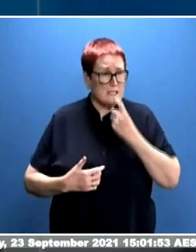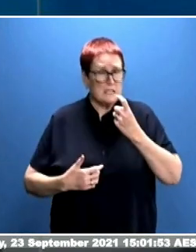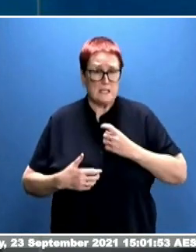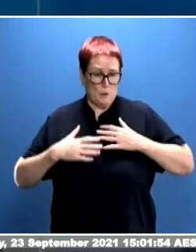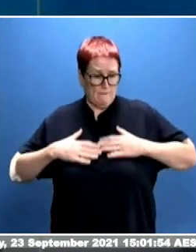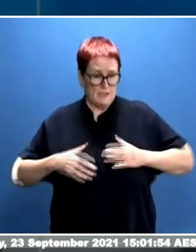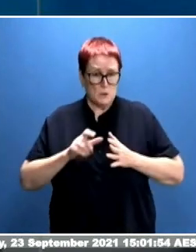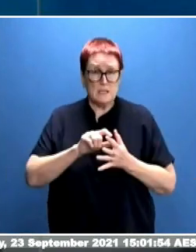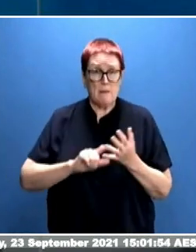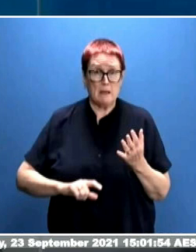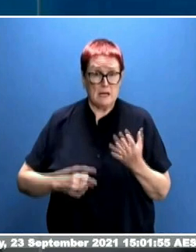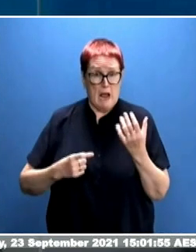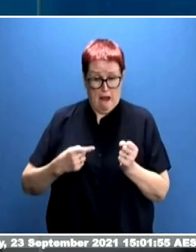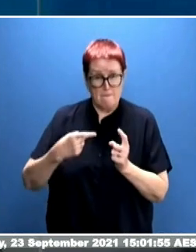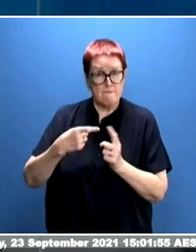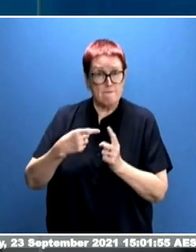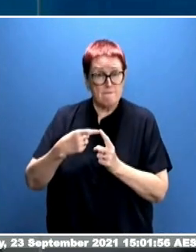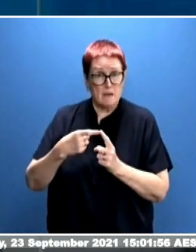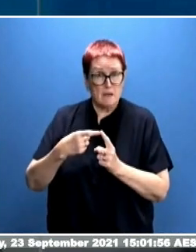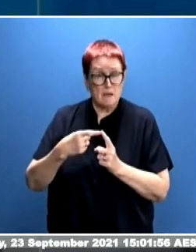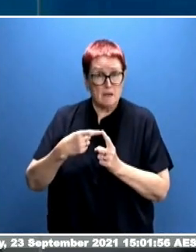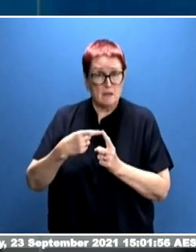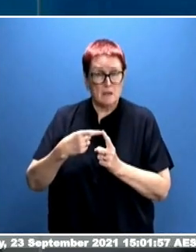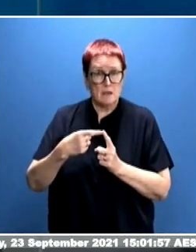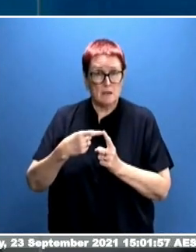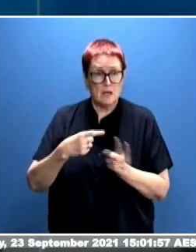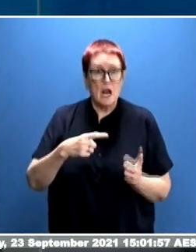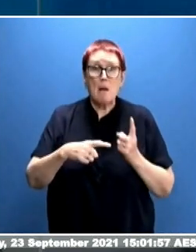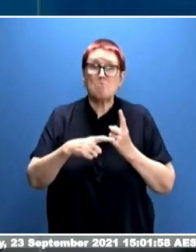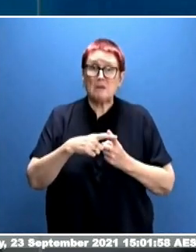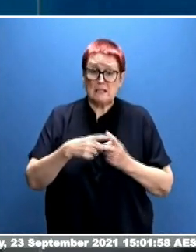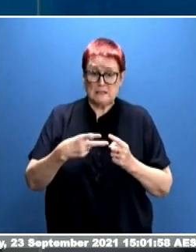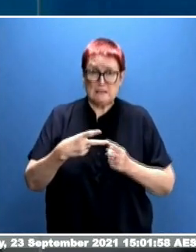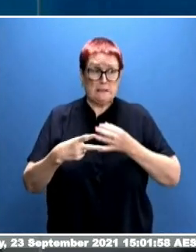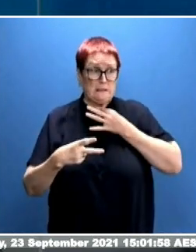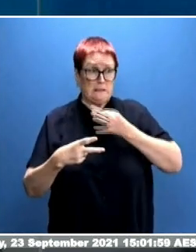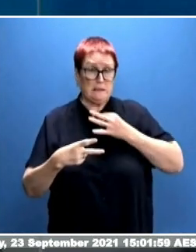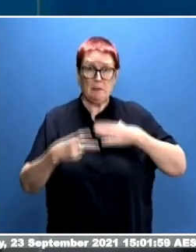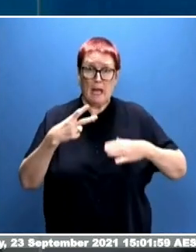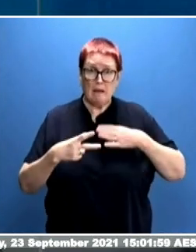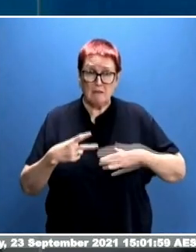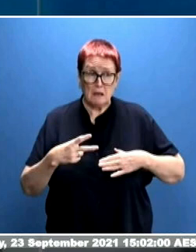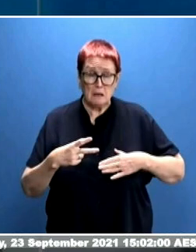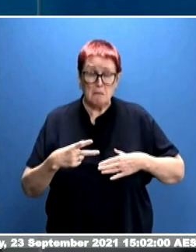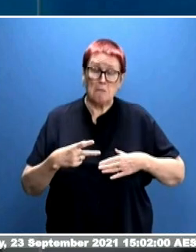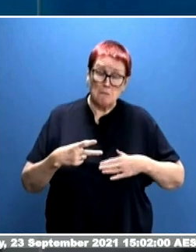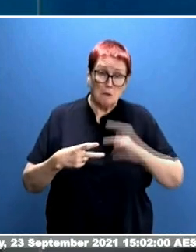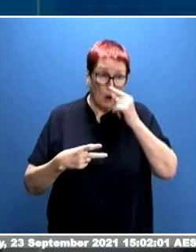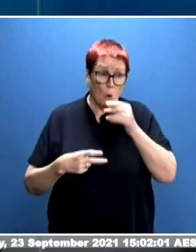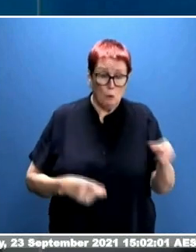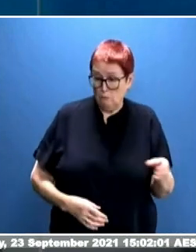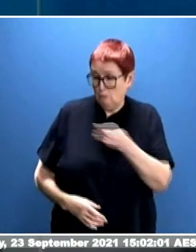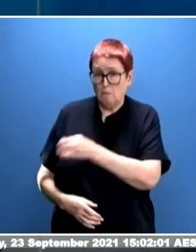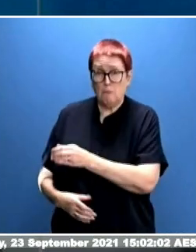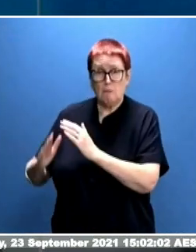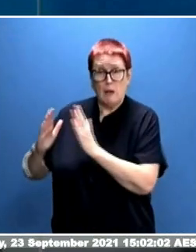other criteria applied, I guess it's an option, yes, but you know, we're